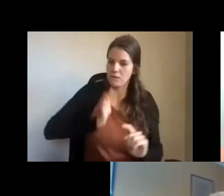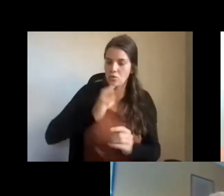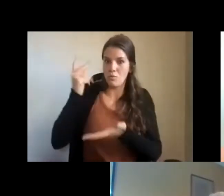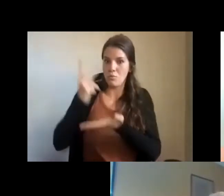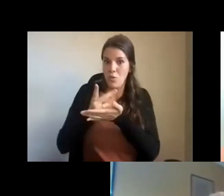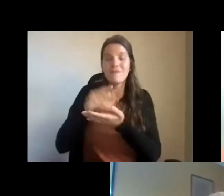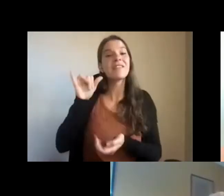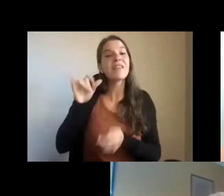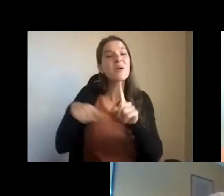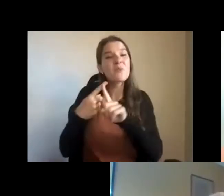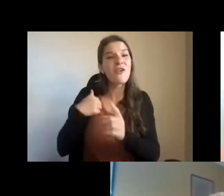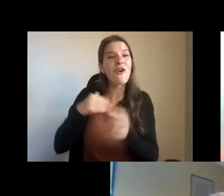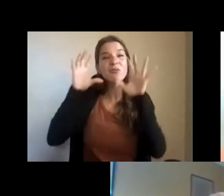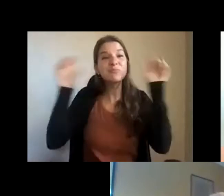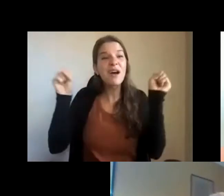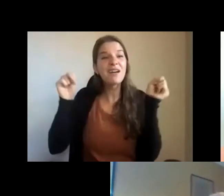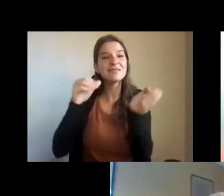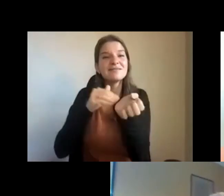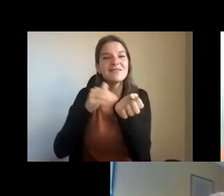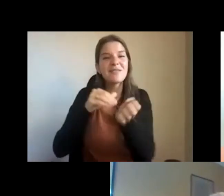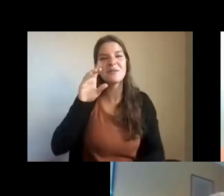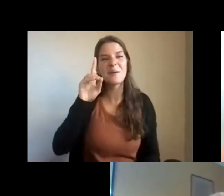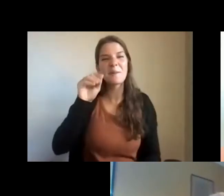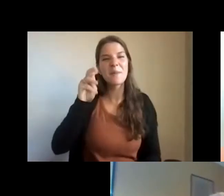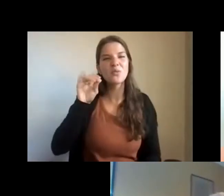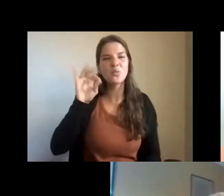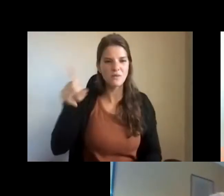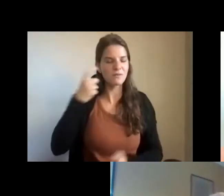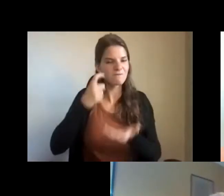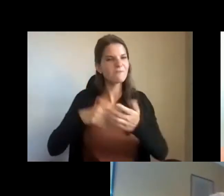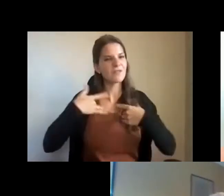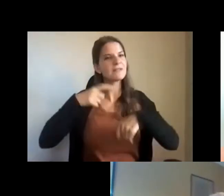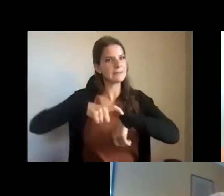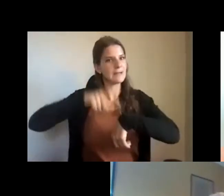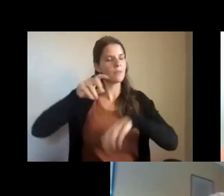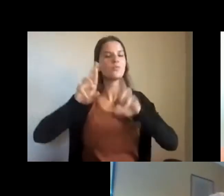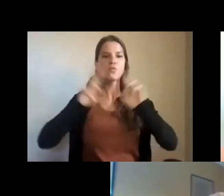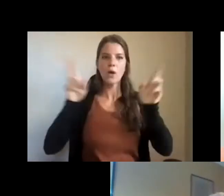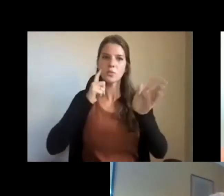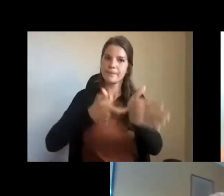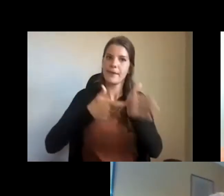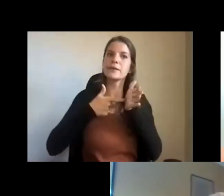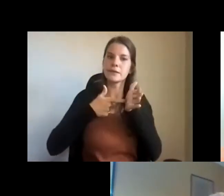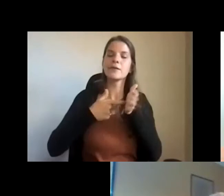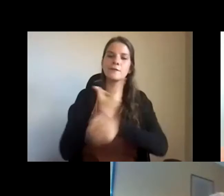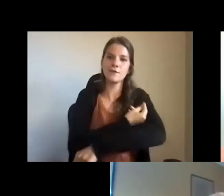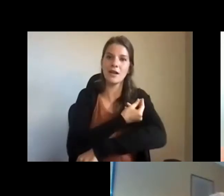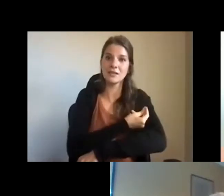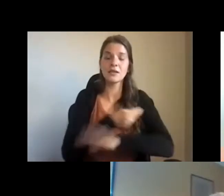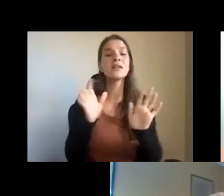comfortable, and ready to then put the mandate in. This mandate was really and I don't mean to,